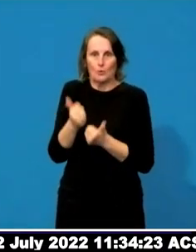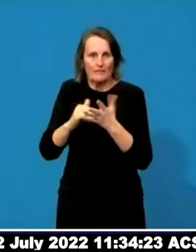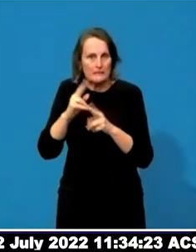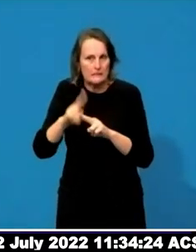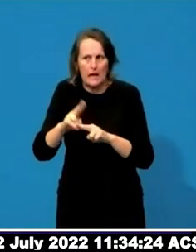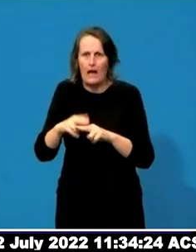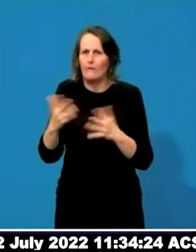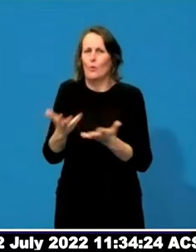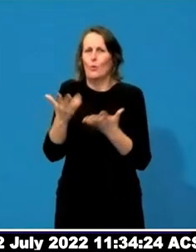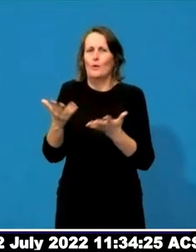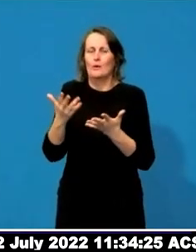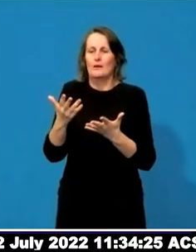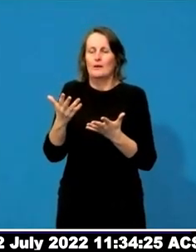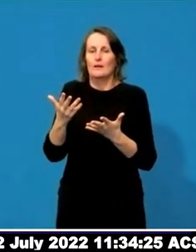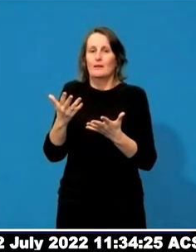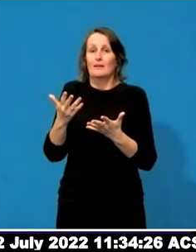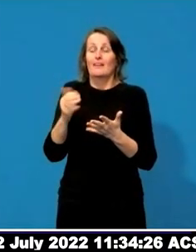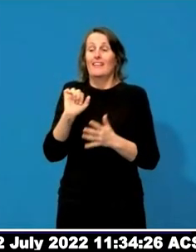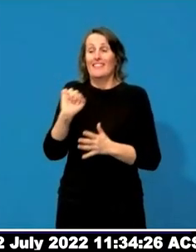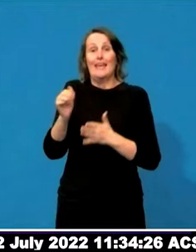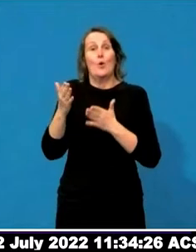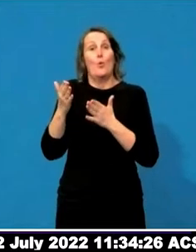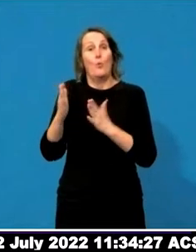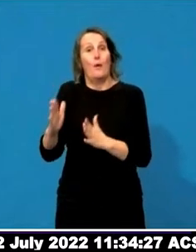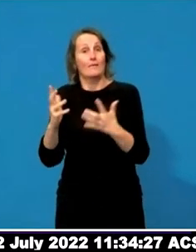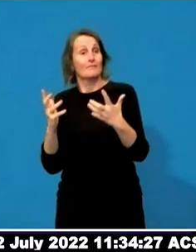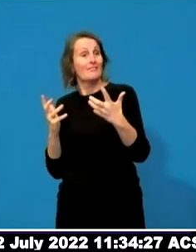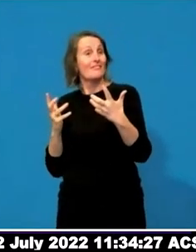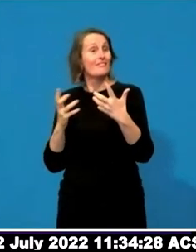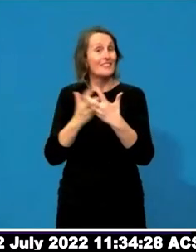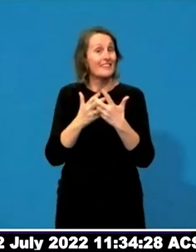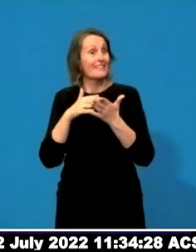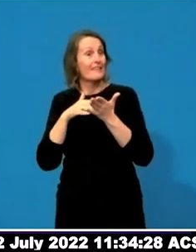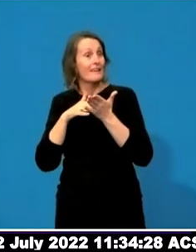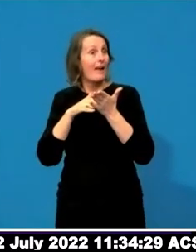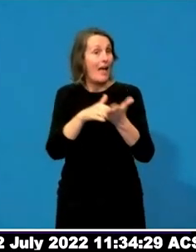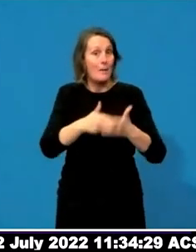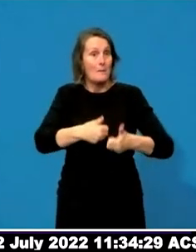that we're not seeing the wholesome implementation of those values